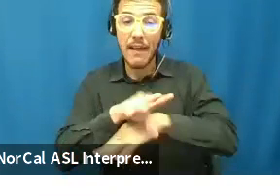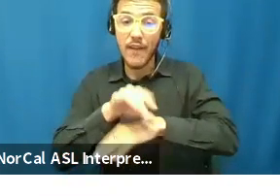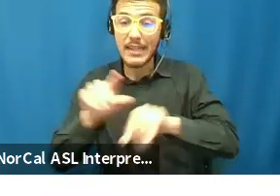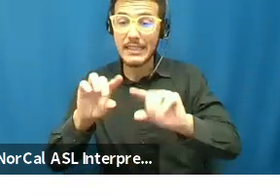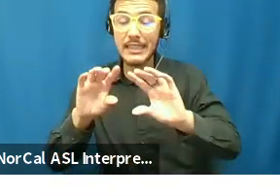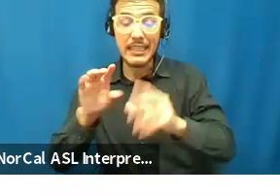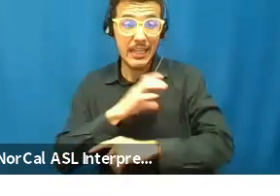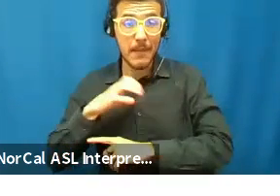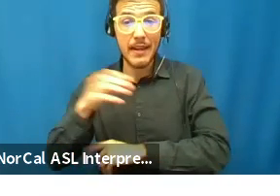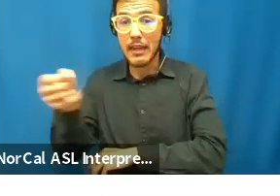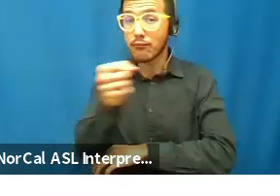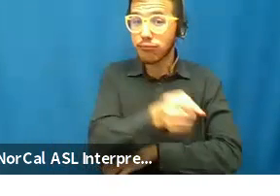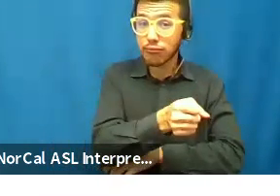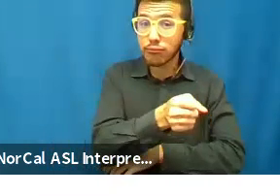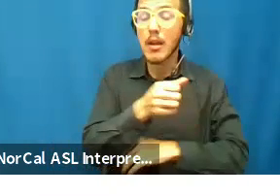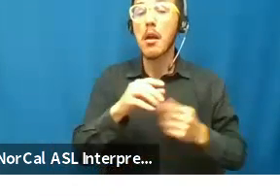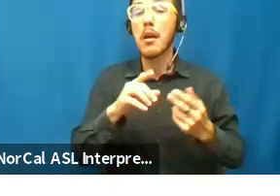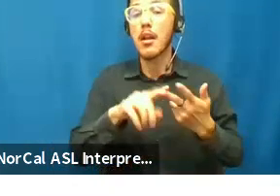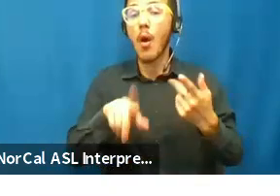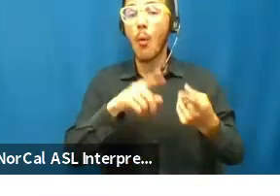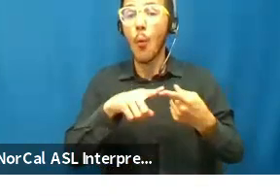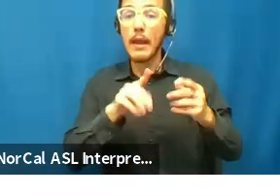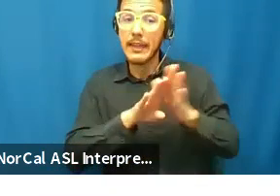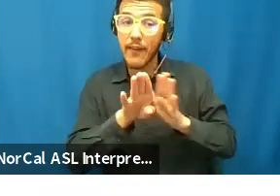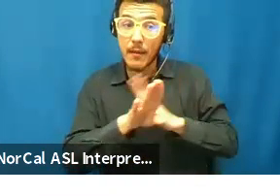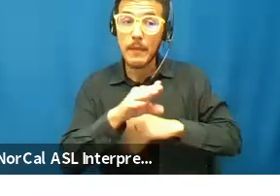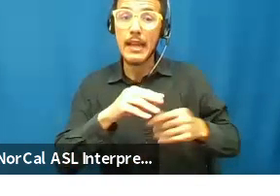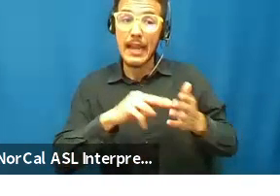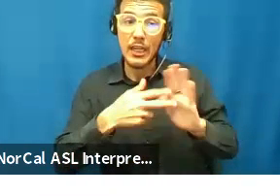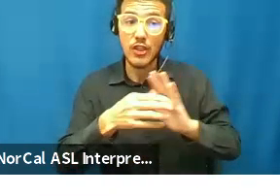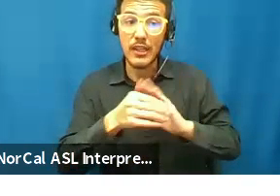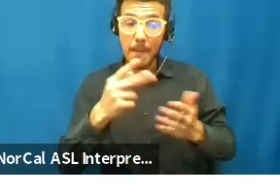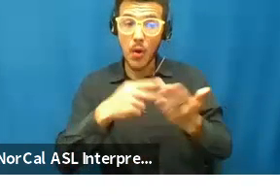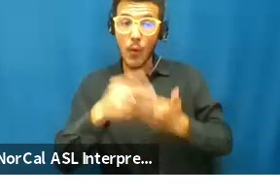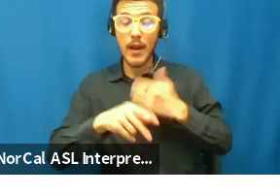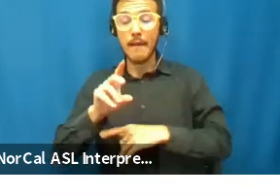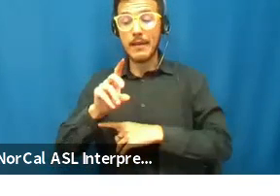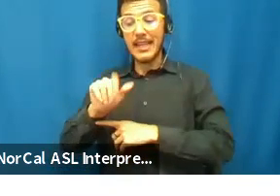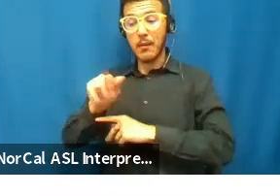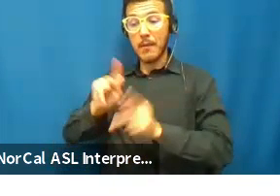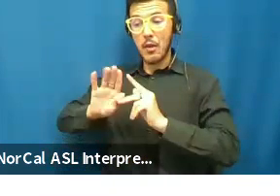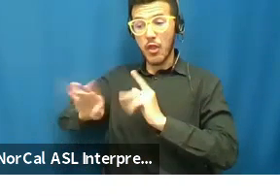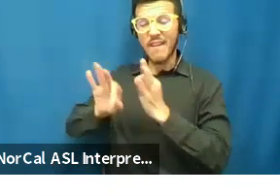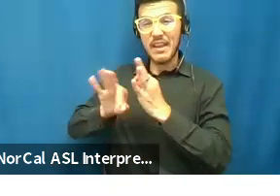disabilities when they are developing initiatives and programs. As one ADA coordinator described,